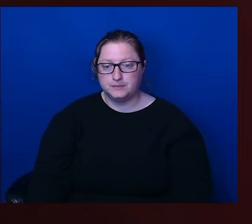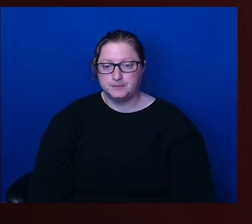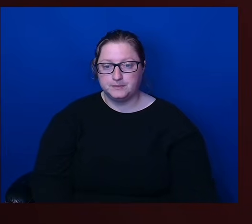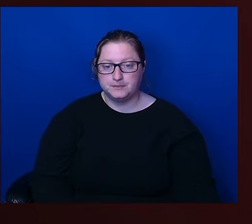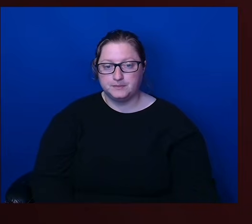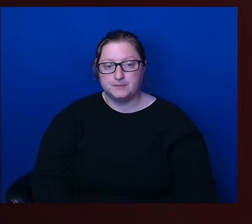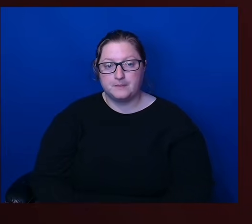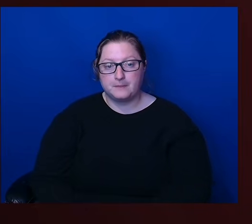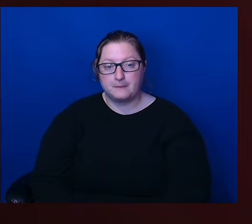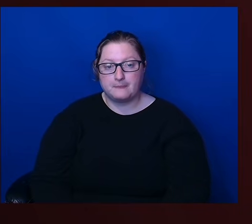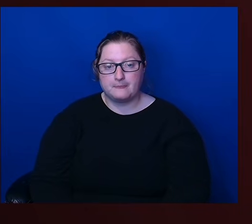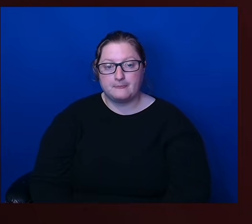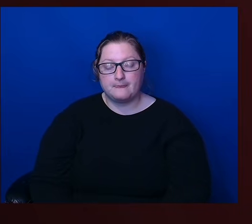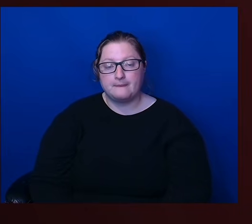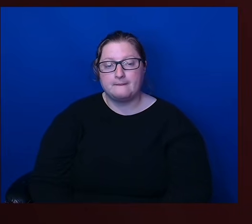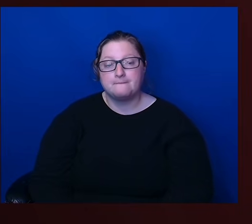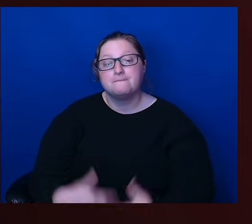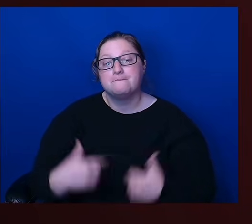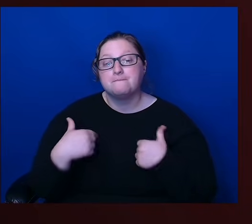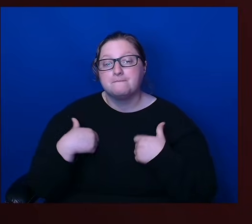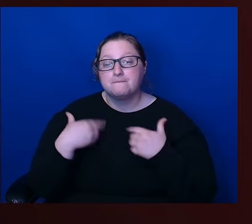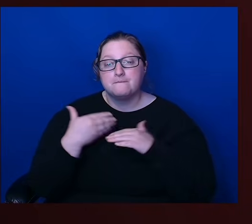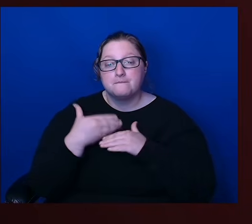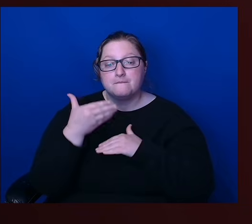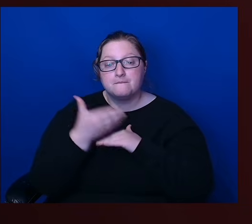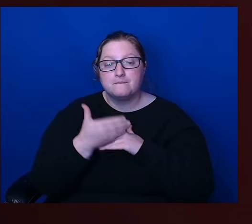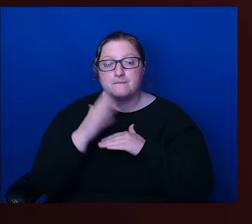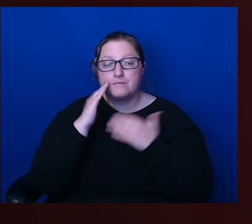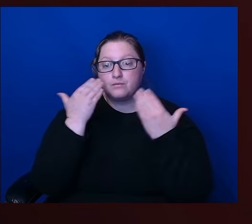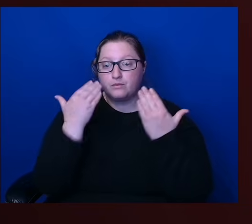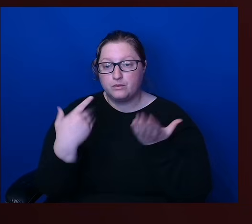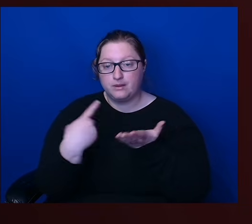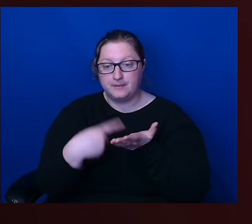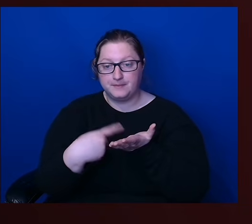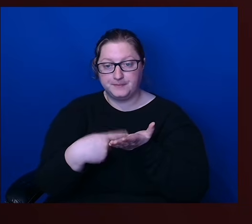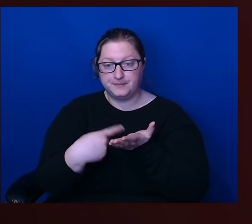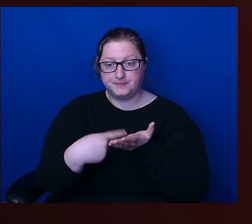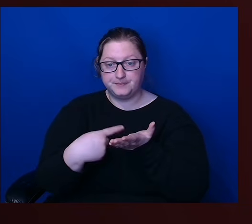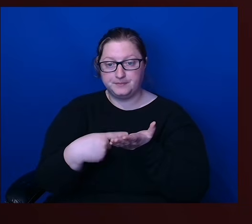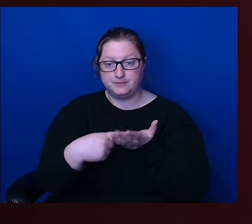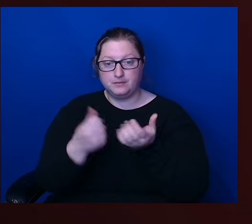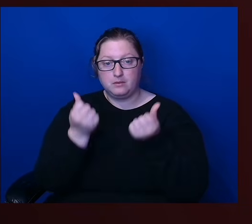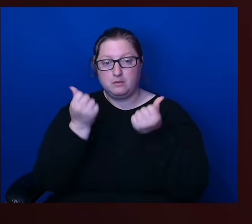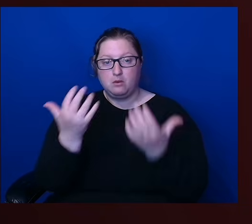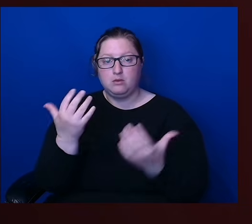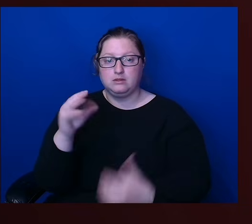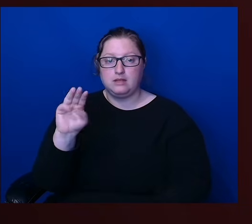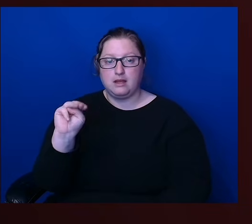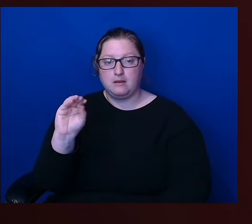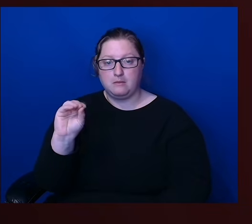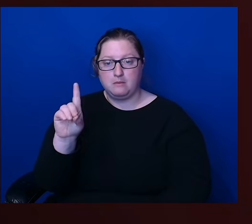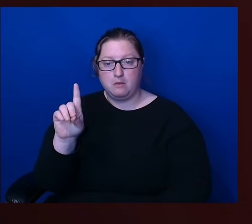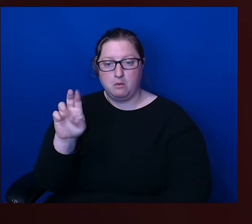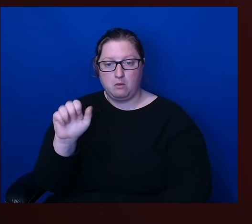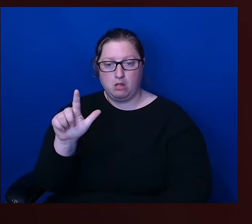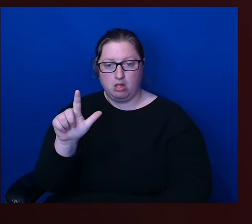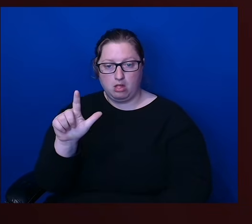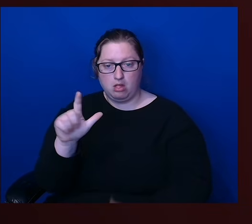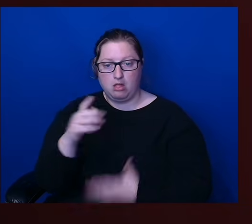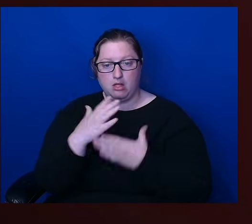Moving on, I'm going to go into the multi-modal aspect of this. So, let's say you do want to upload a receipt.